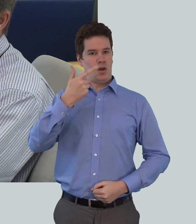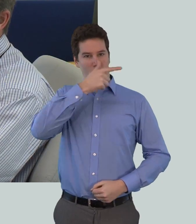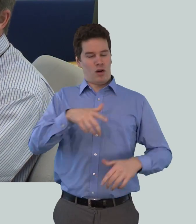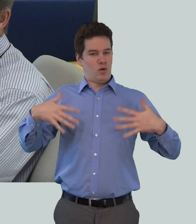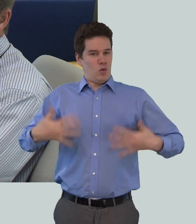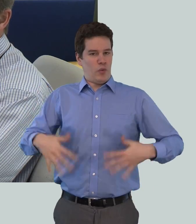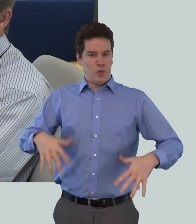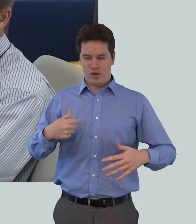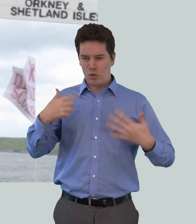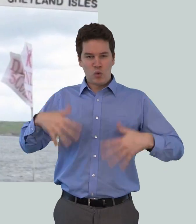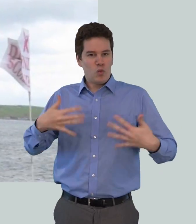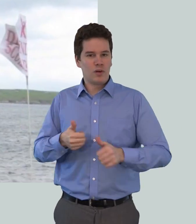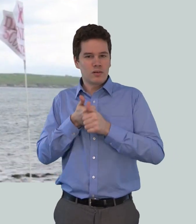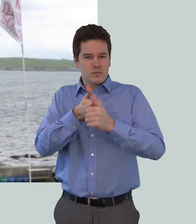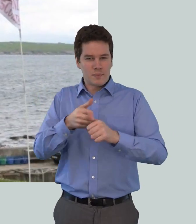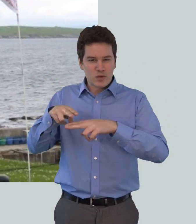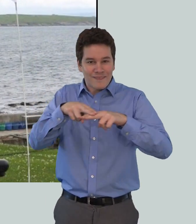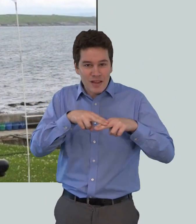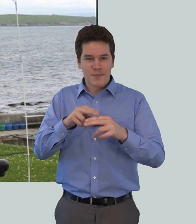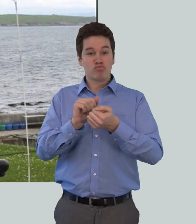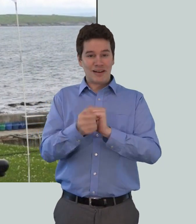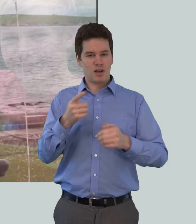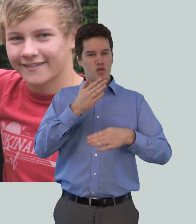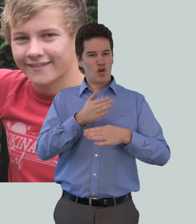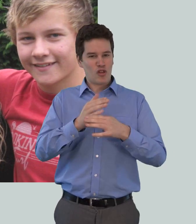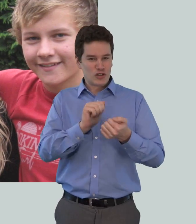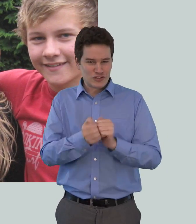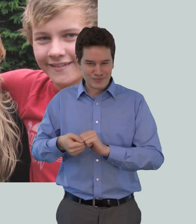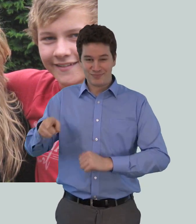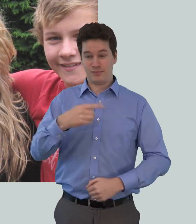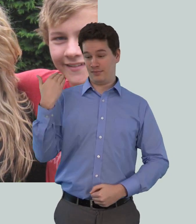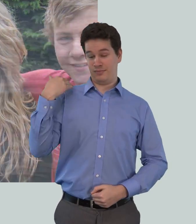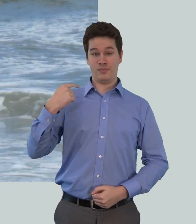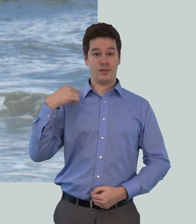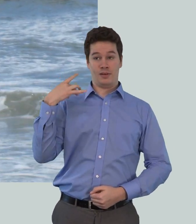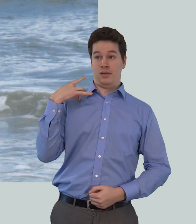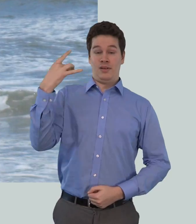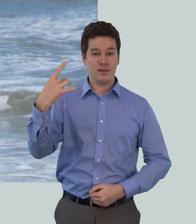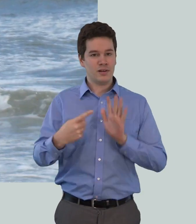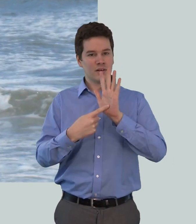that made me realise just how fortunate I was. I’ve got a very supportive family and friends and colleagues.